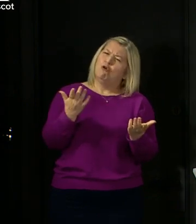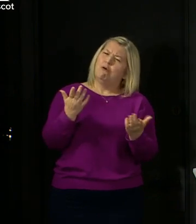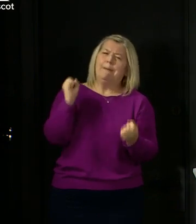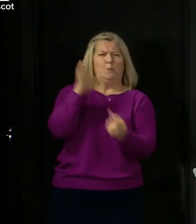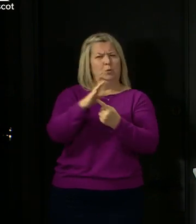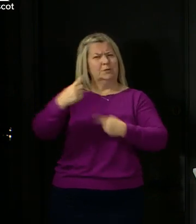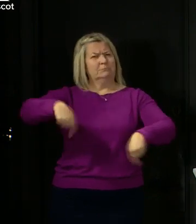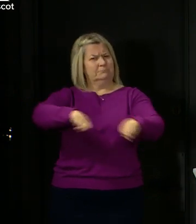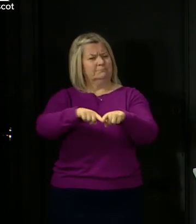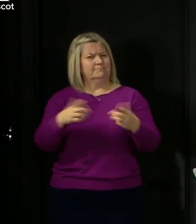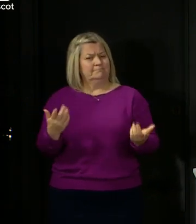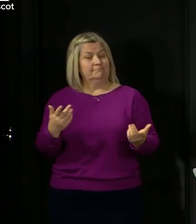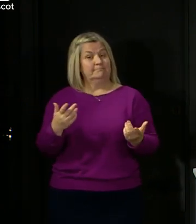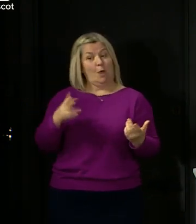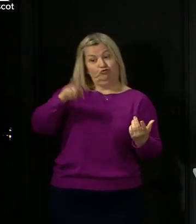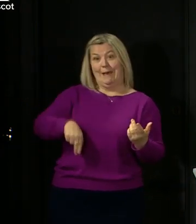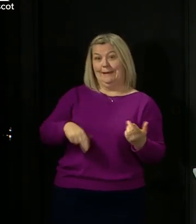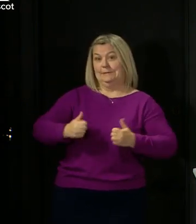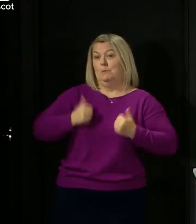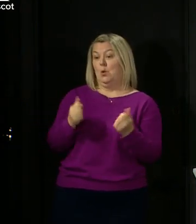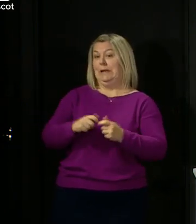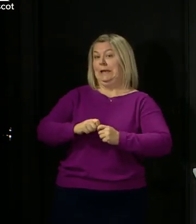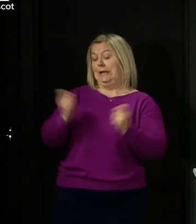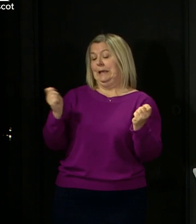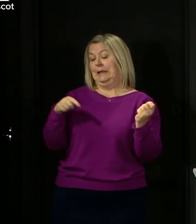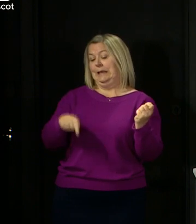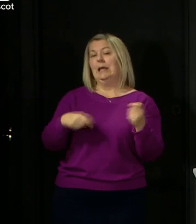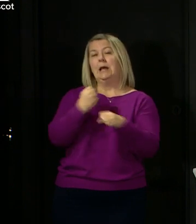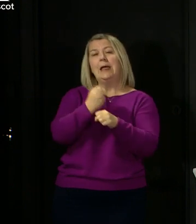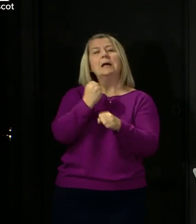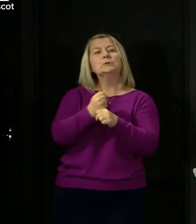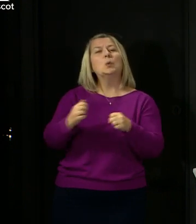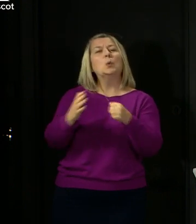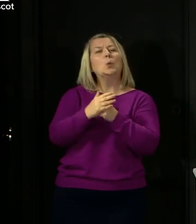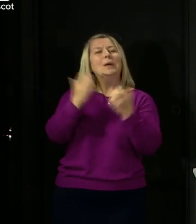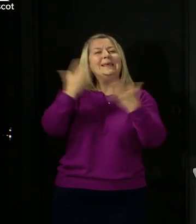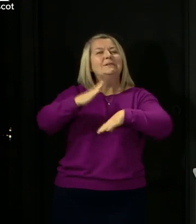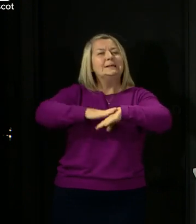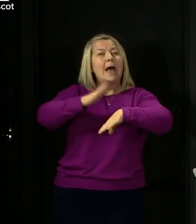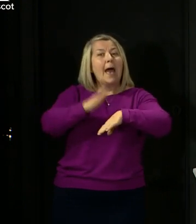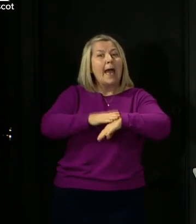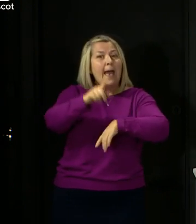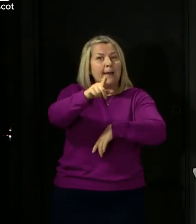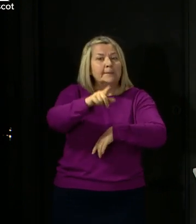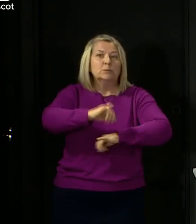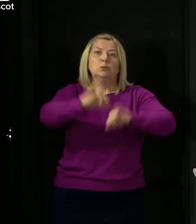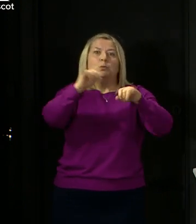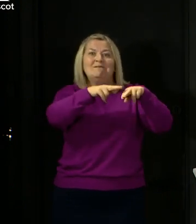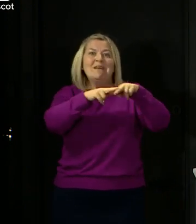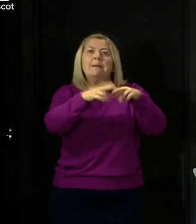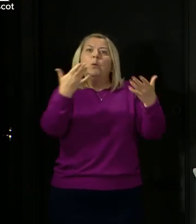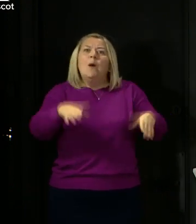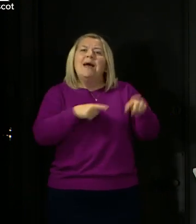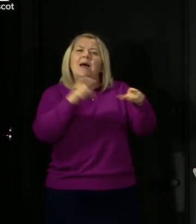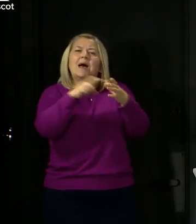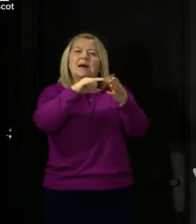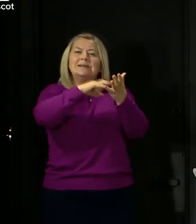I read this morning, in the Evening Times, the tragic story of a family in Castlemilk,